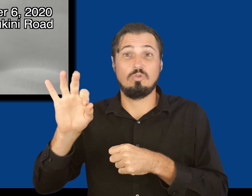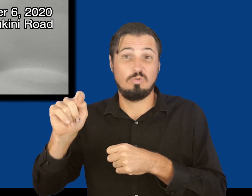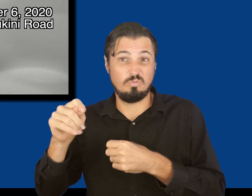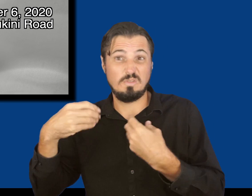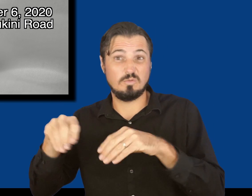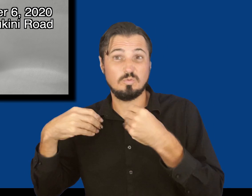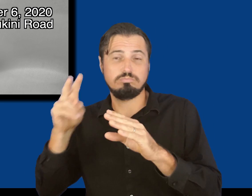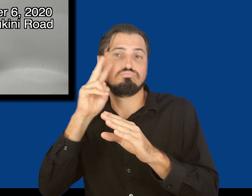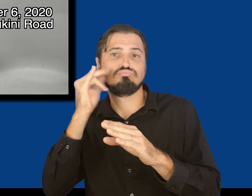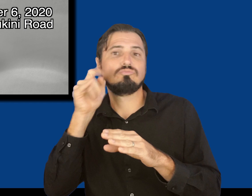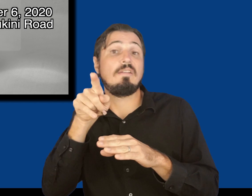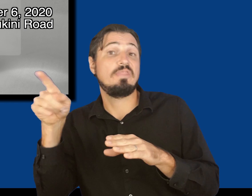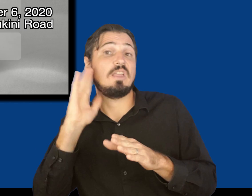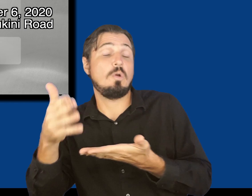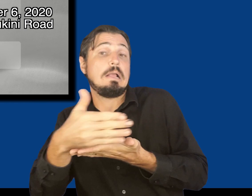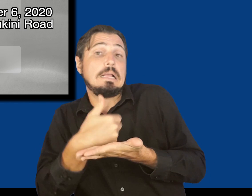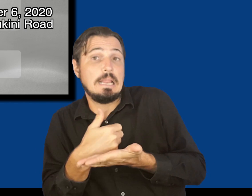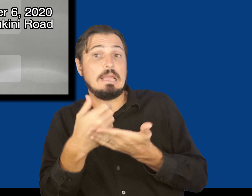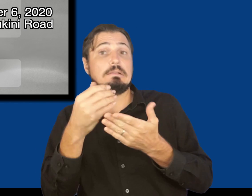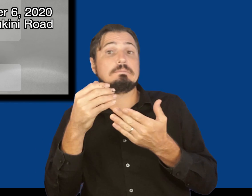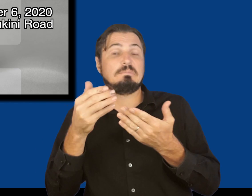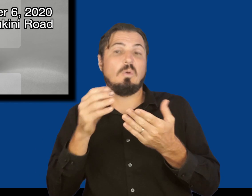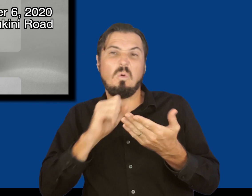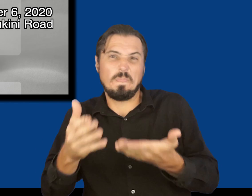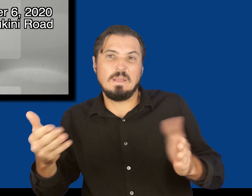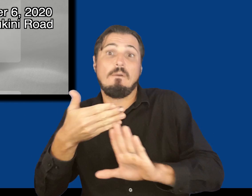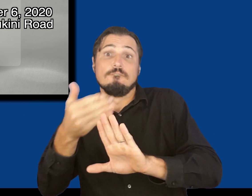donations before bringing items to the resource center.